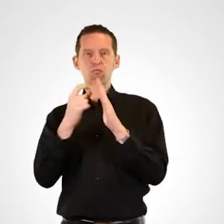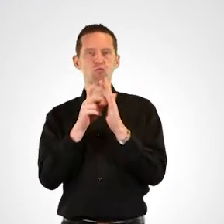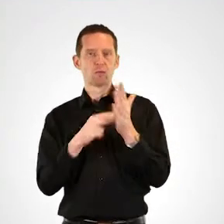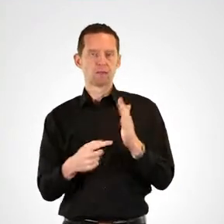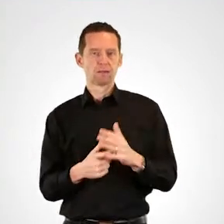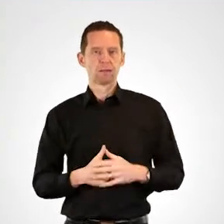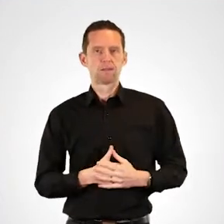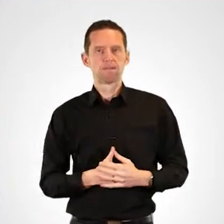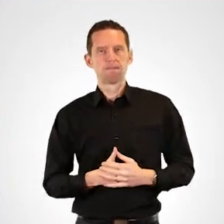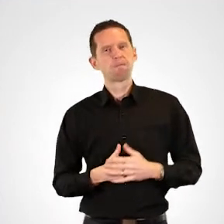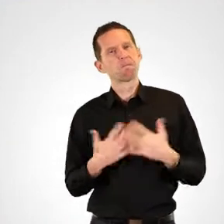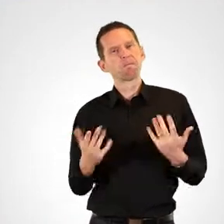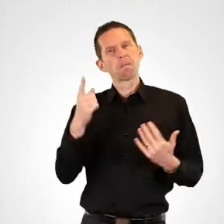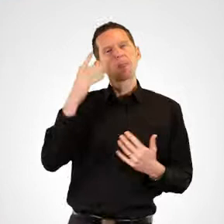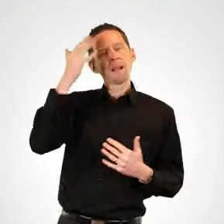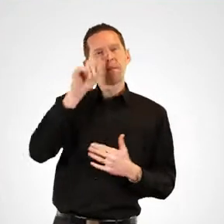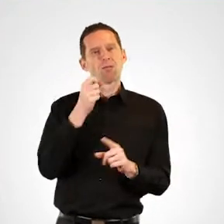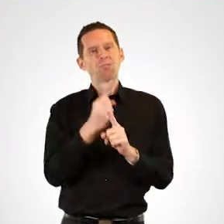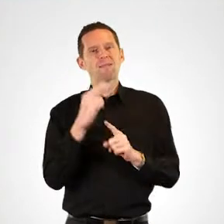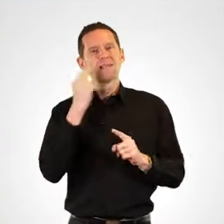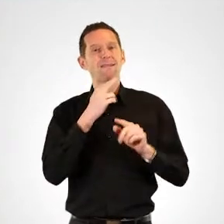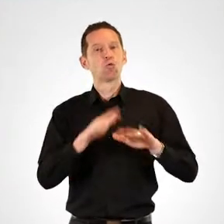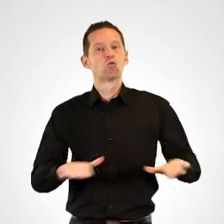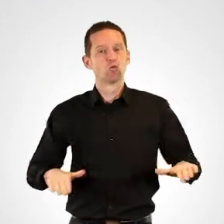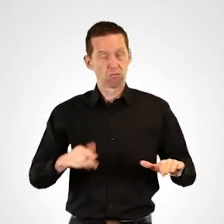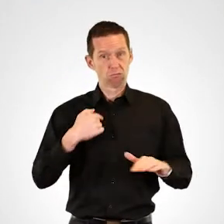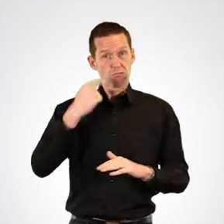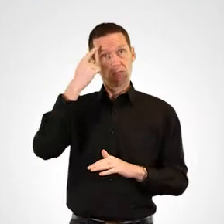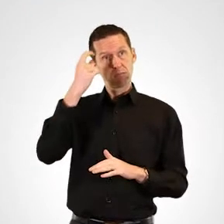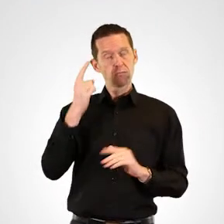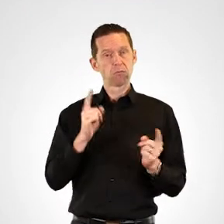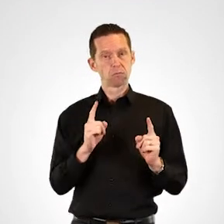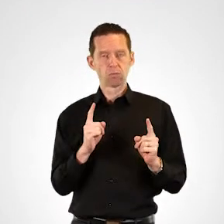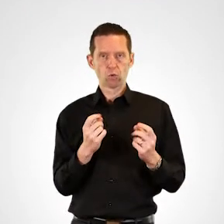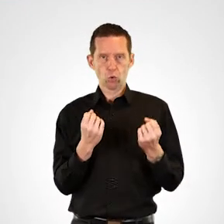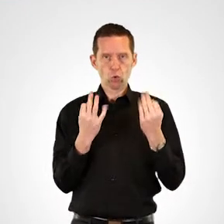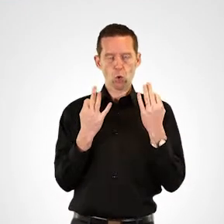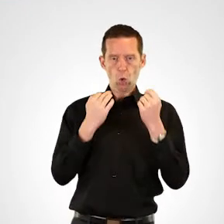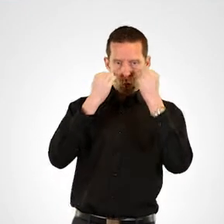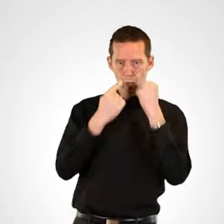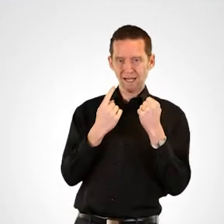So in thinking about implications for deaf children, we would suggest that there's no indication that deaf children bypass,